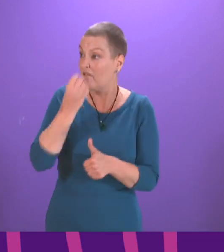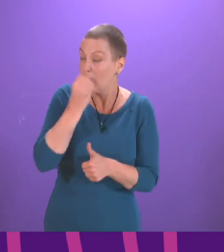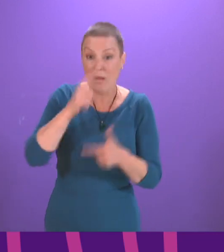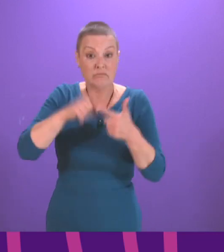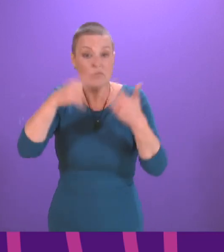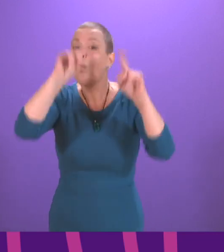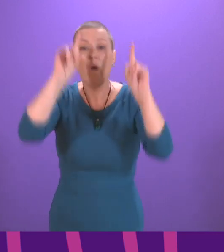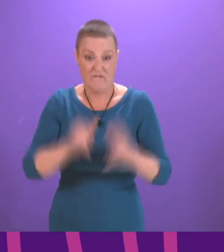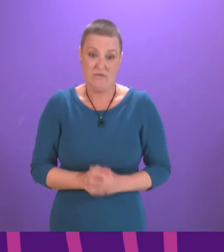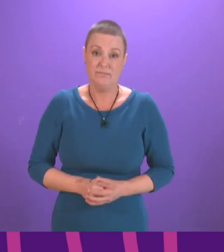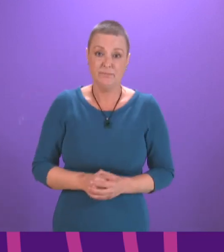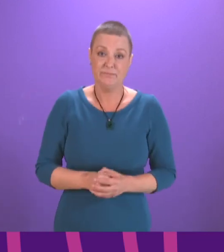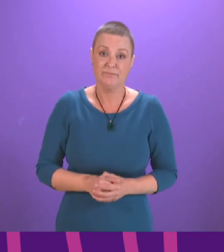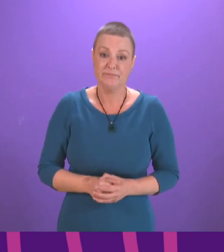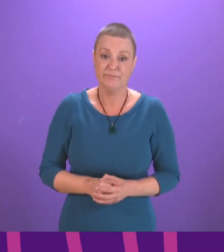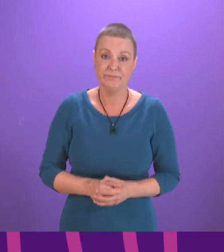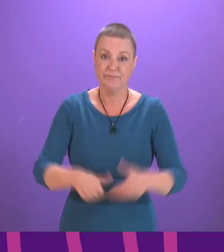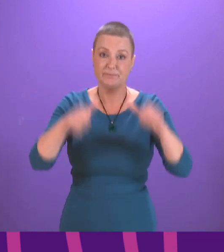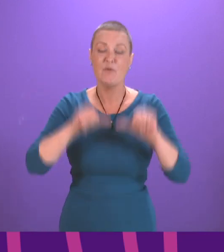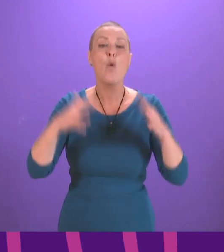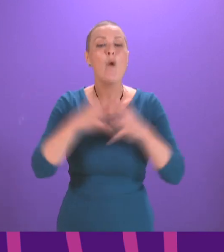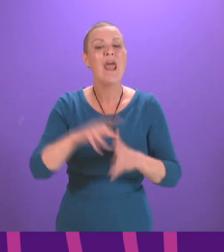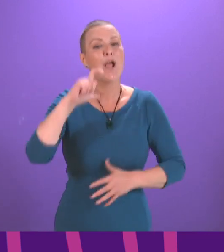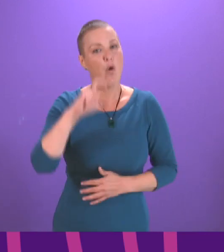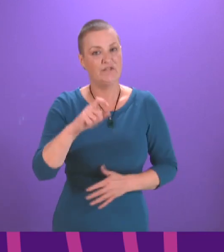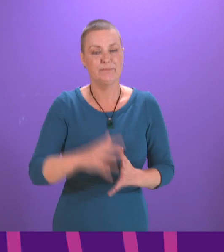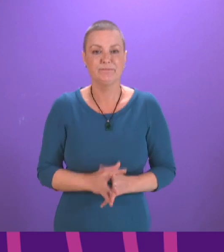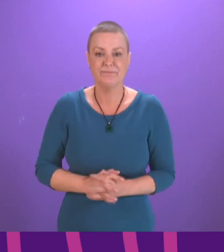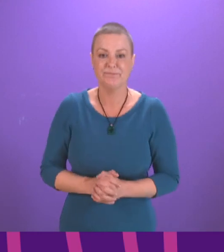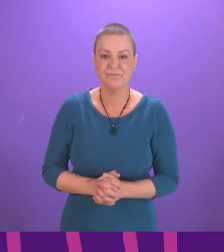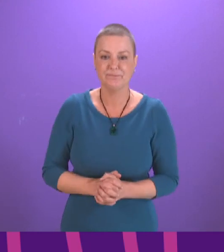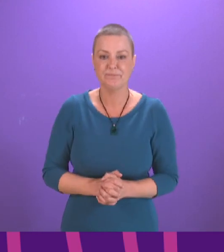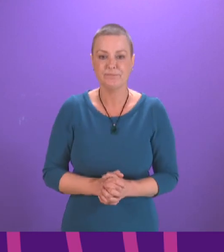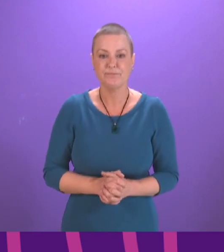Contact Tracing (Target Time) Willie Coffey (Kilmarnock and Irvine Valley)